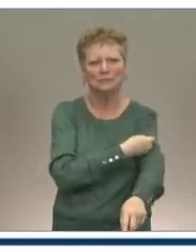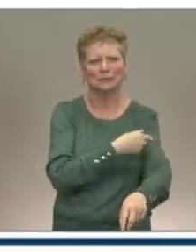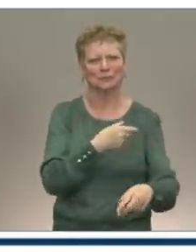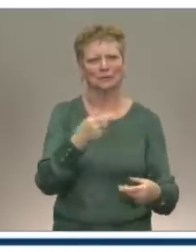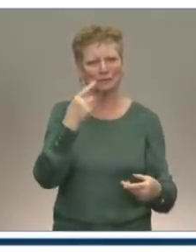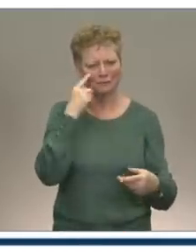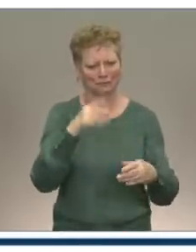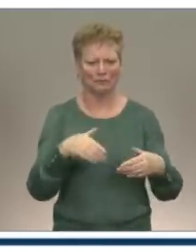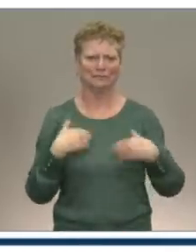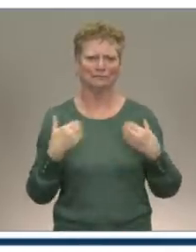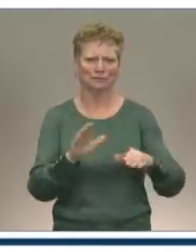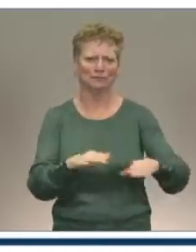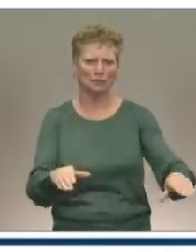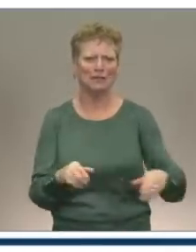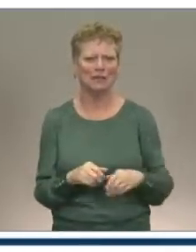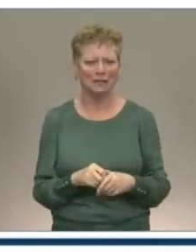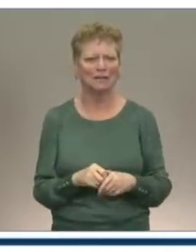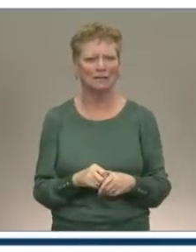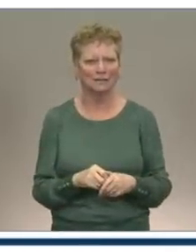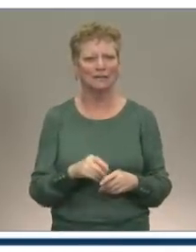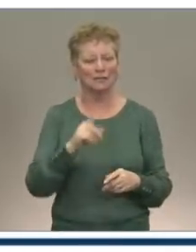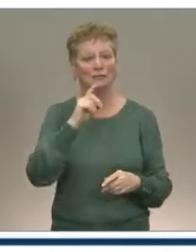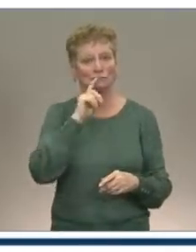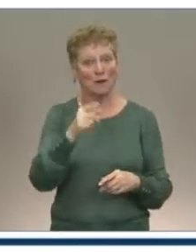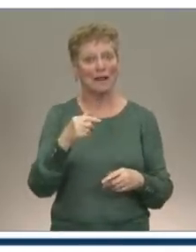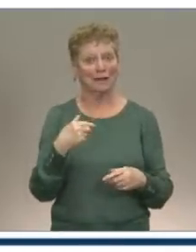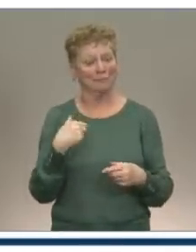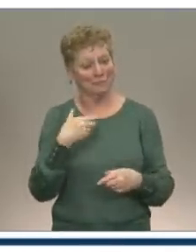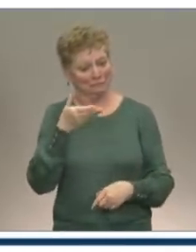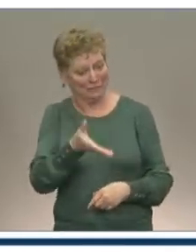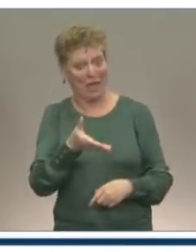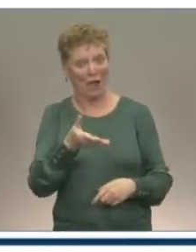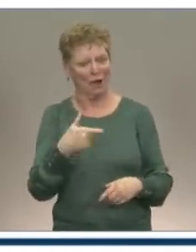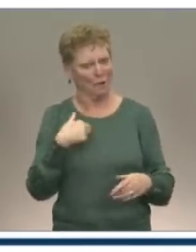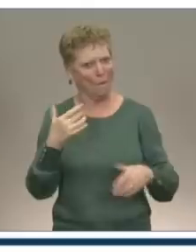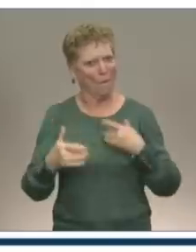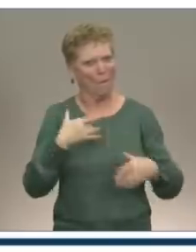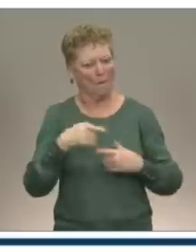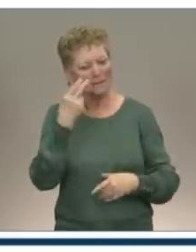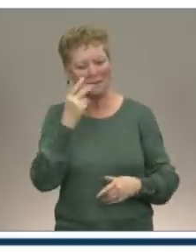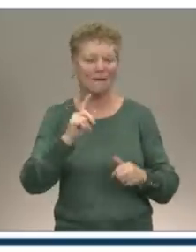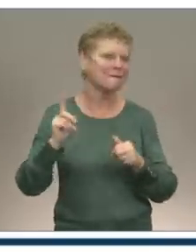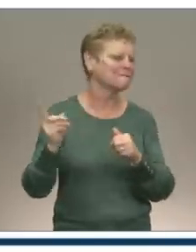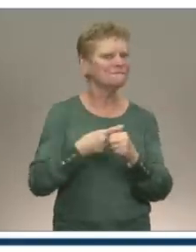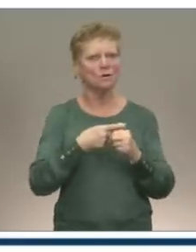i have to say it was quite exciting to be there to see the first child five to eleven immunized